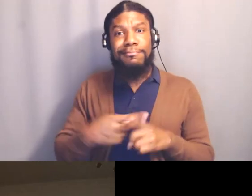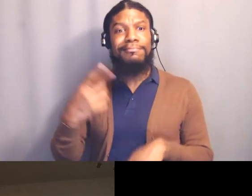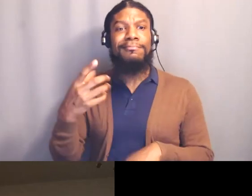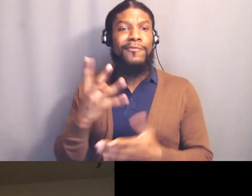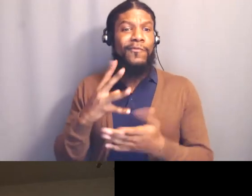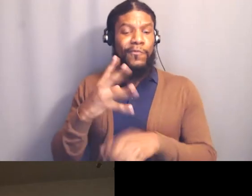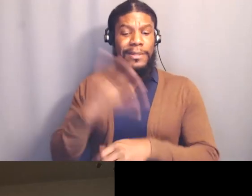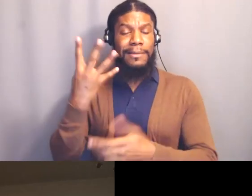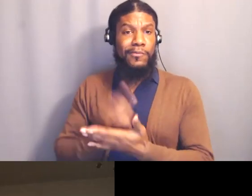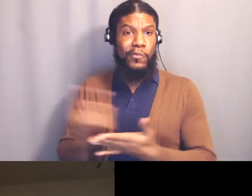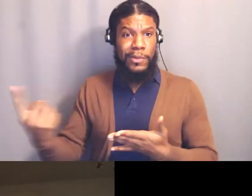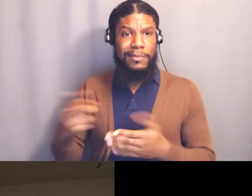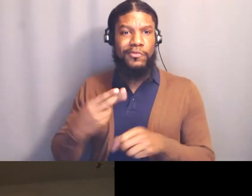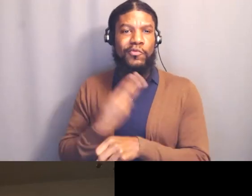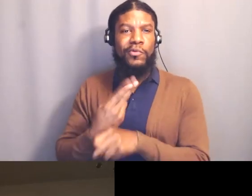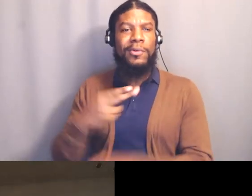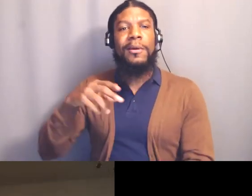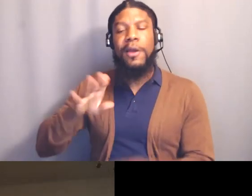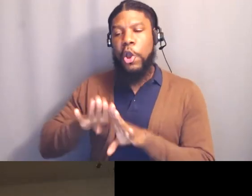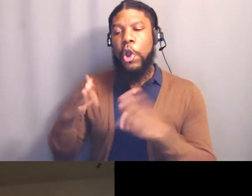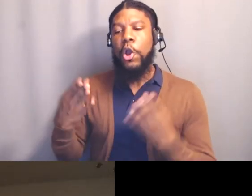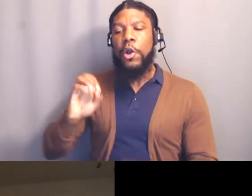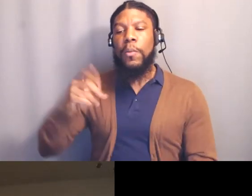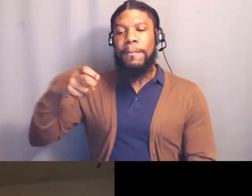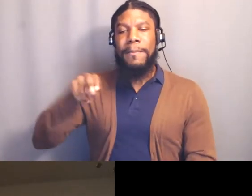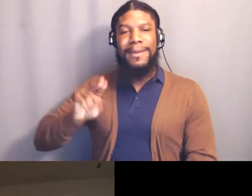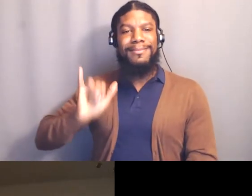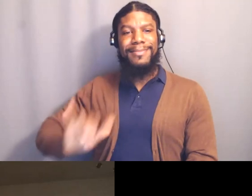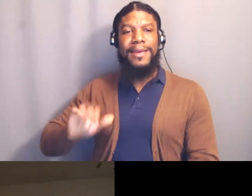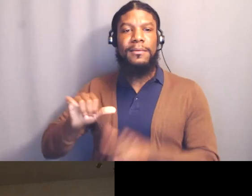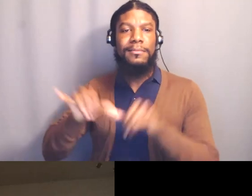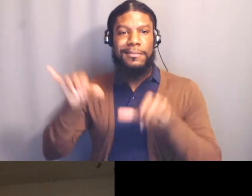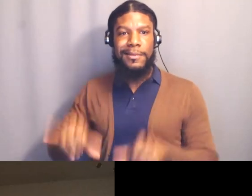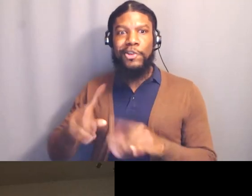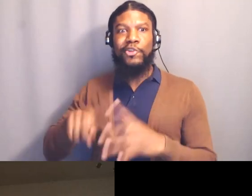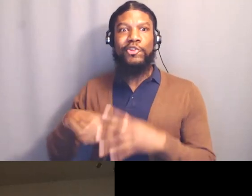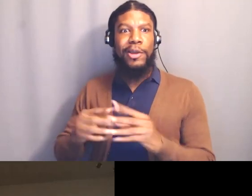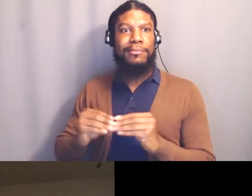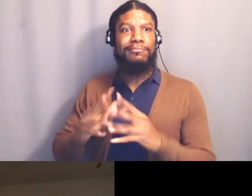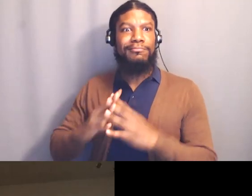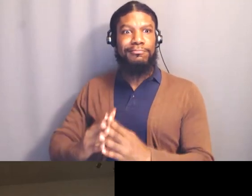so yeah, so I started with them, which was a little nerve wracking and exciting, so, So can we all look up your ?